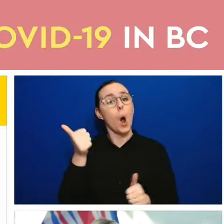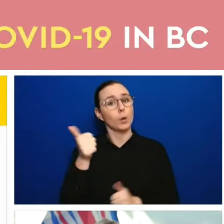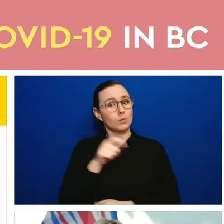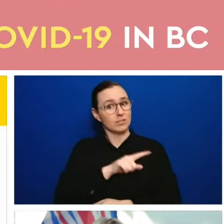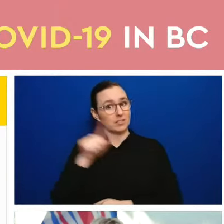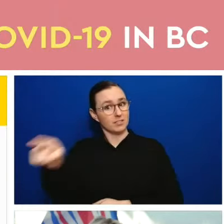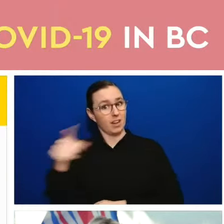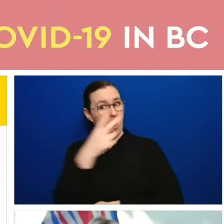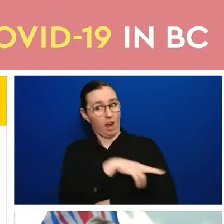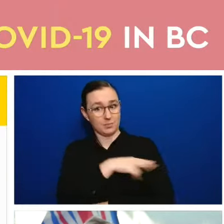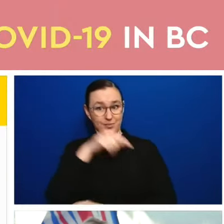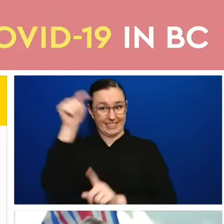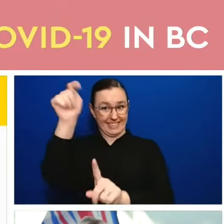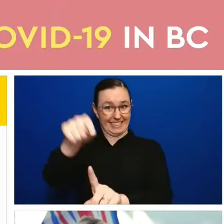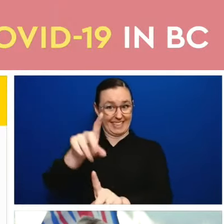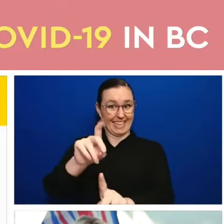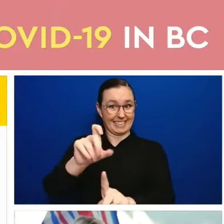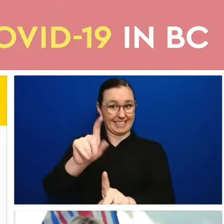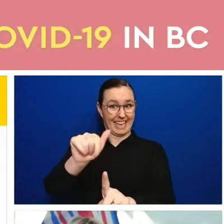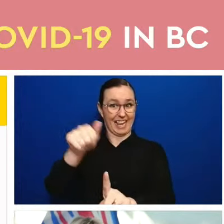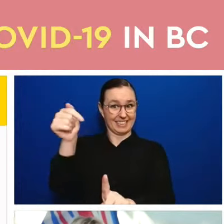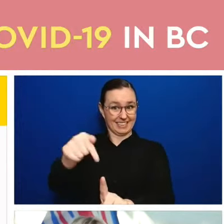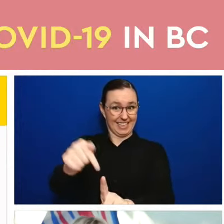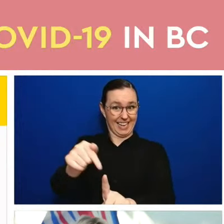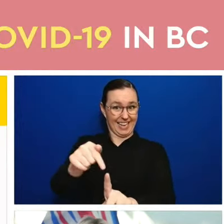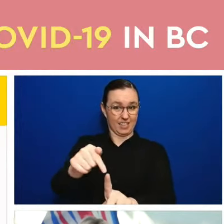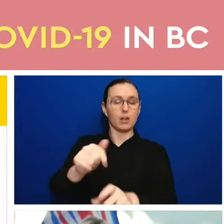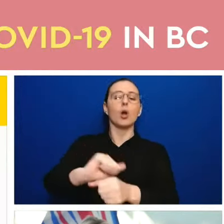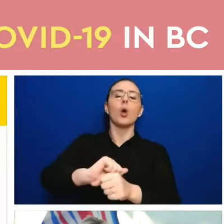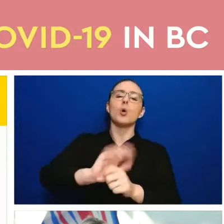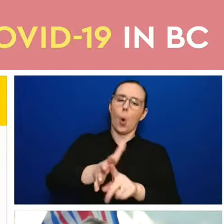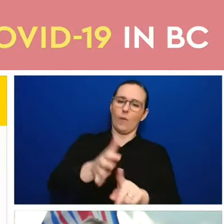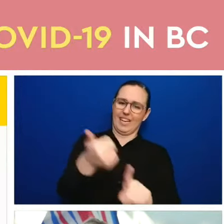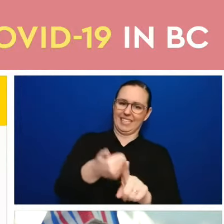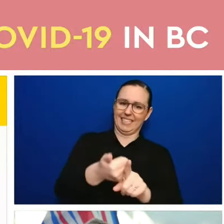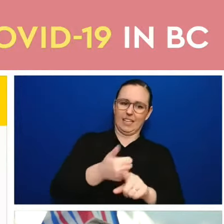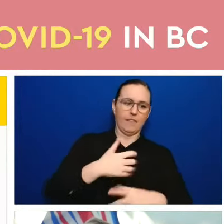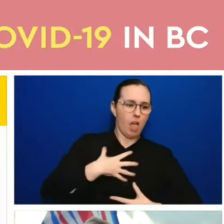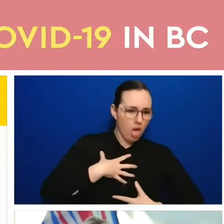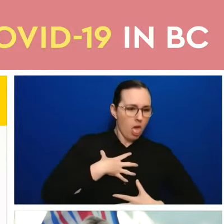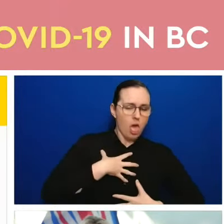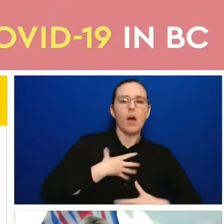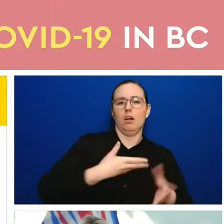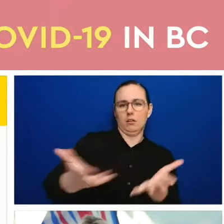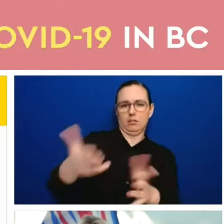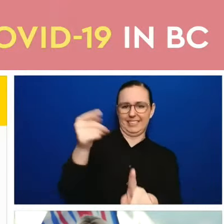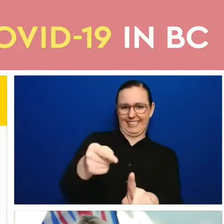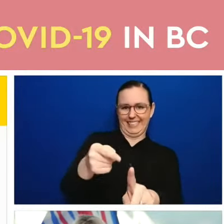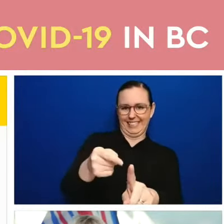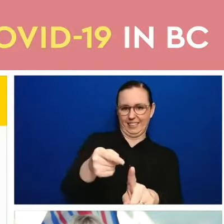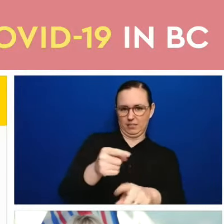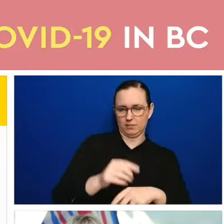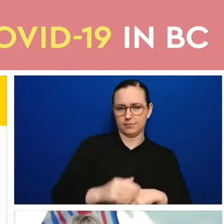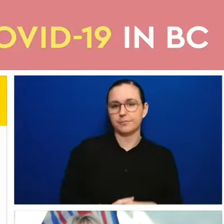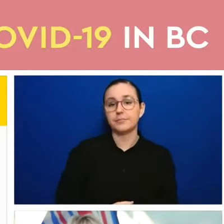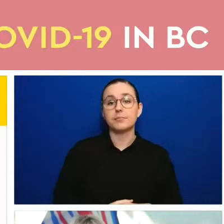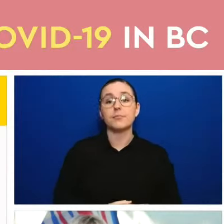requiring care in hospital were the result of -- in Delta were a result of actually from COa rm COVID.